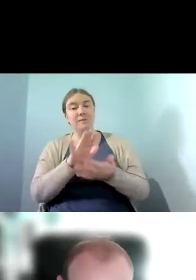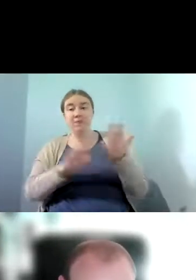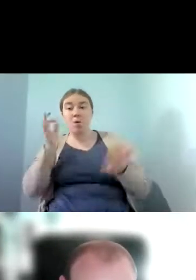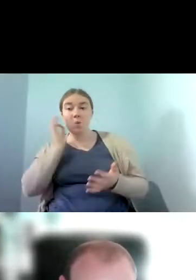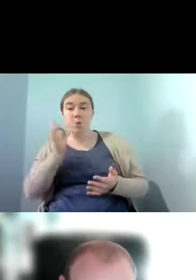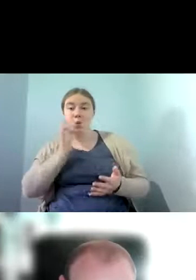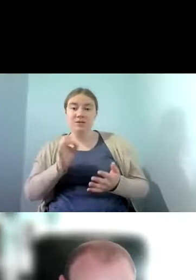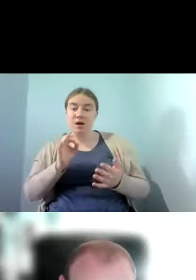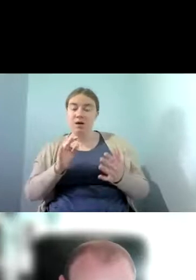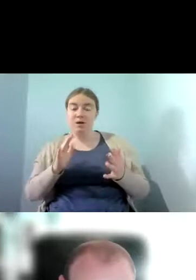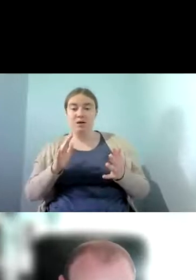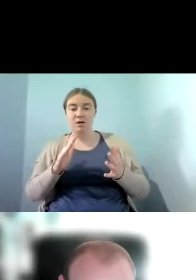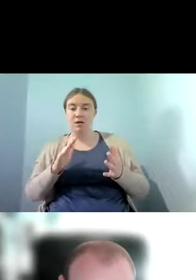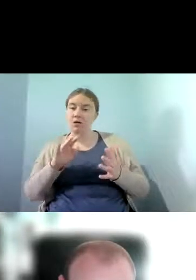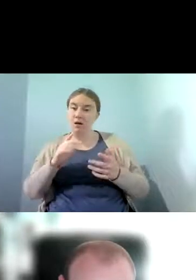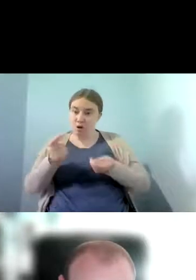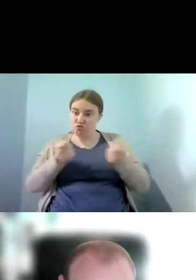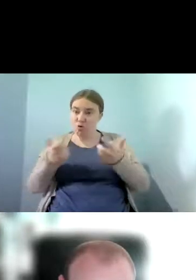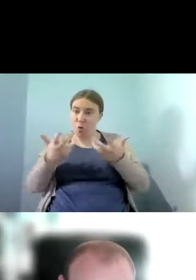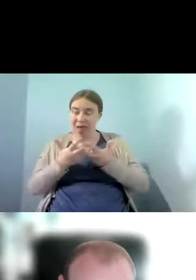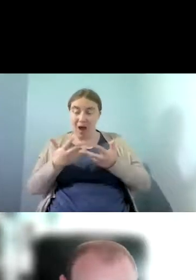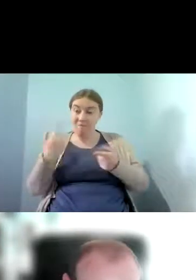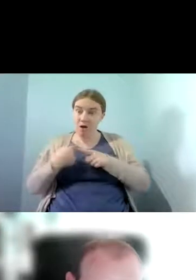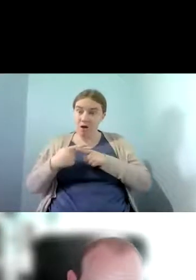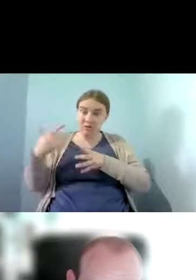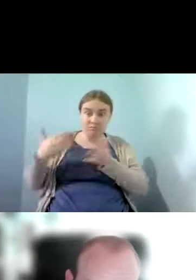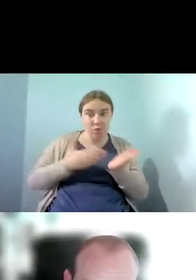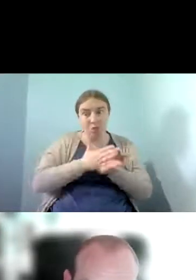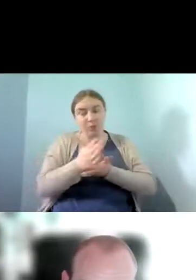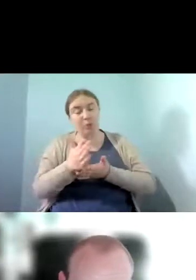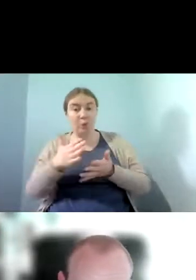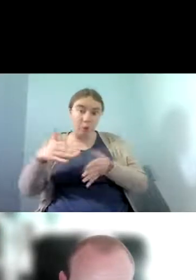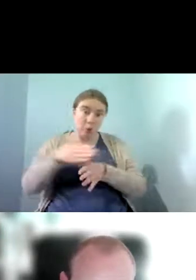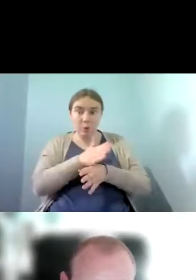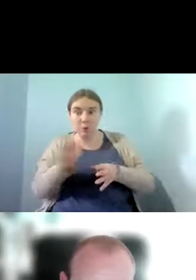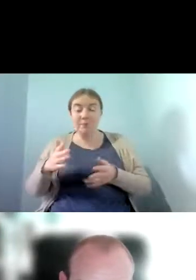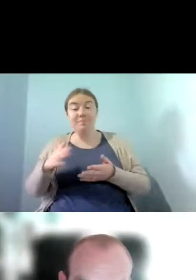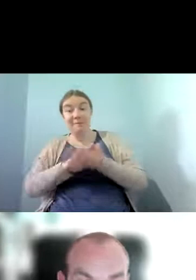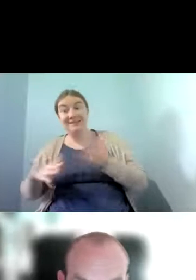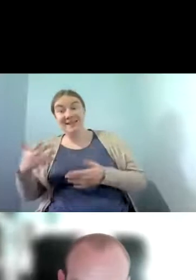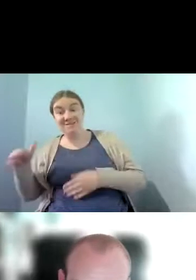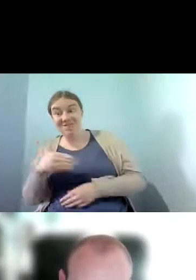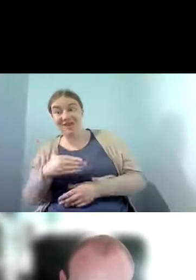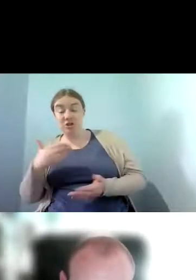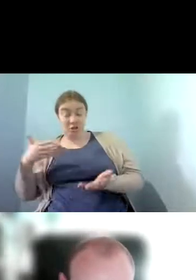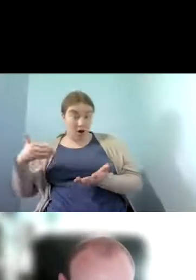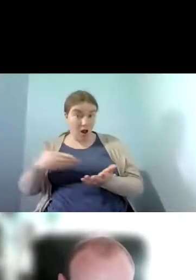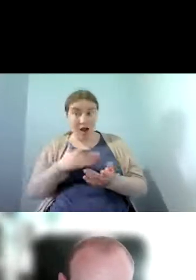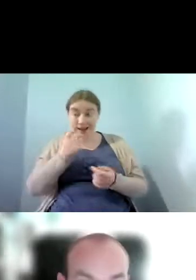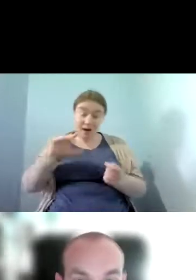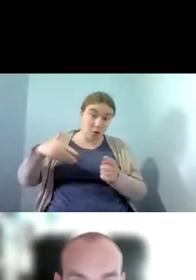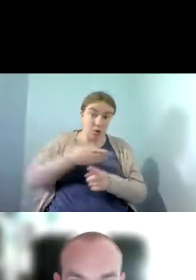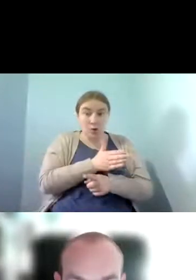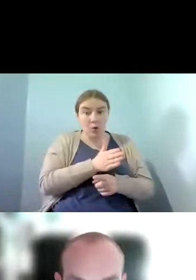where they uh sorry where the fish are able to uh burst through and rest before continuing upstream